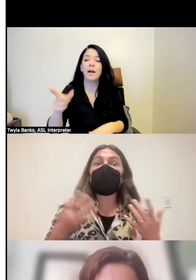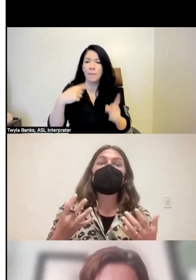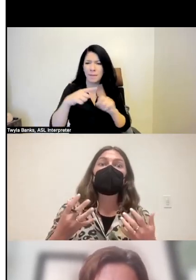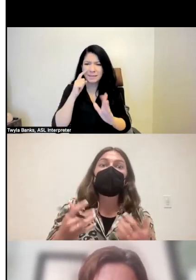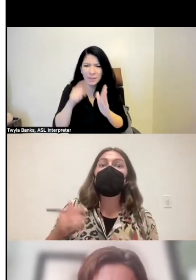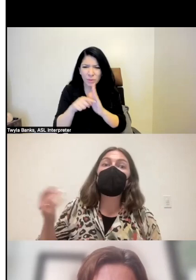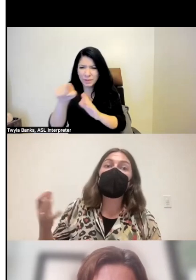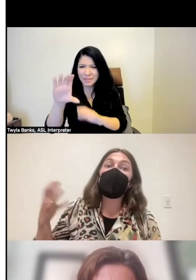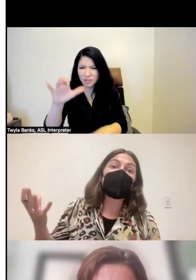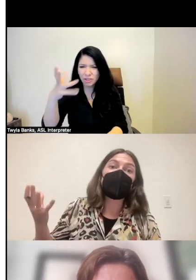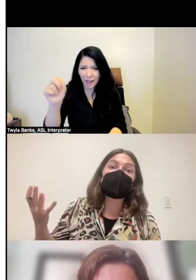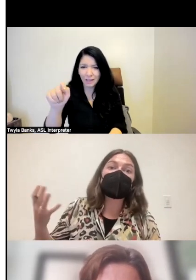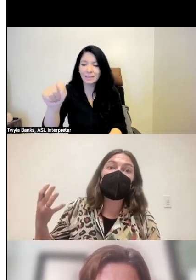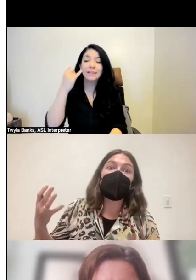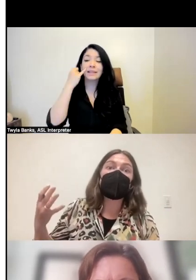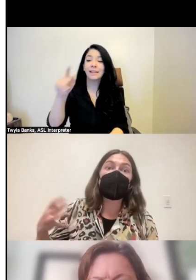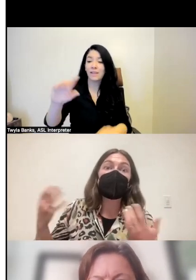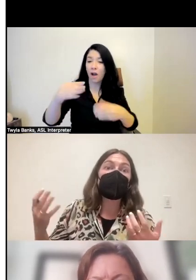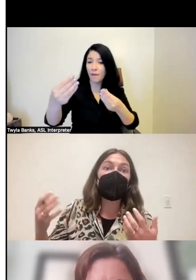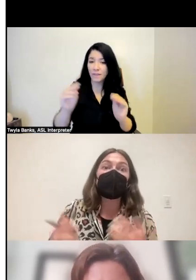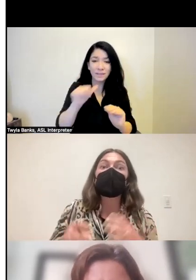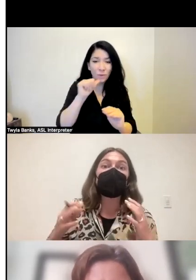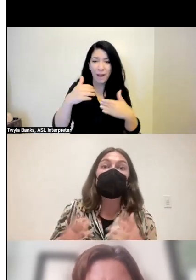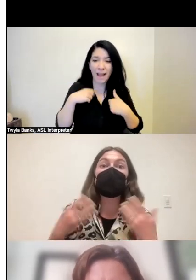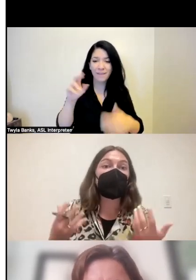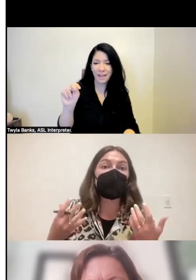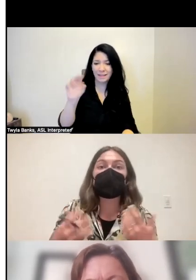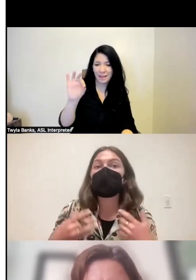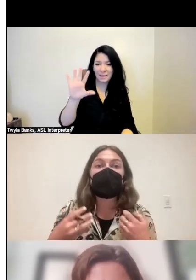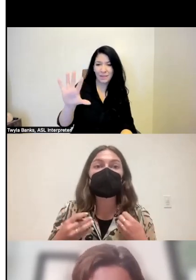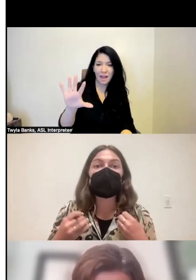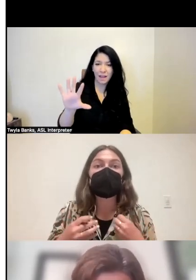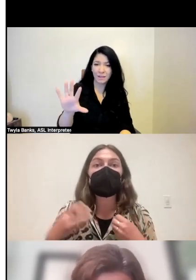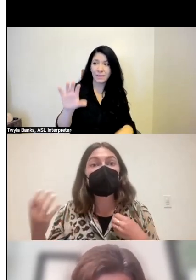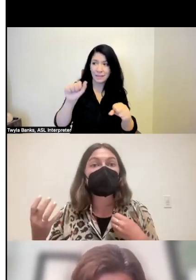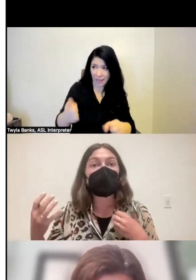if healthcare office doesn't have N-95's, could it be an accommodation to ask them to purchase